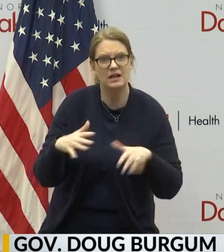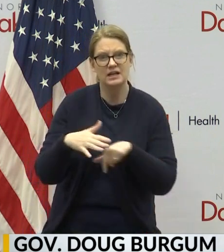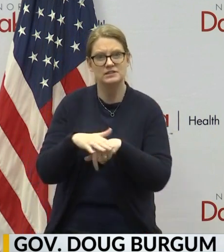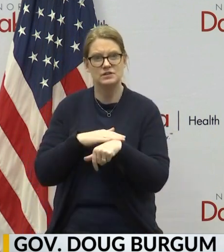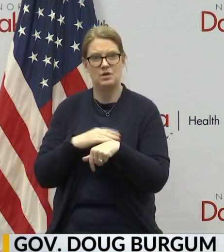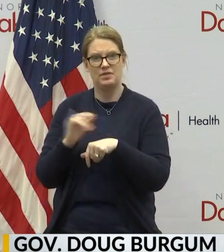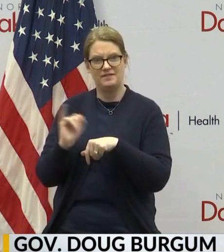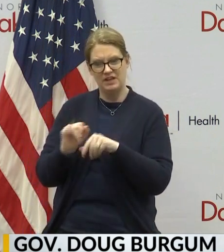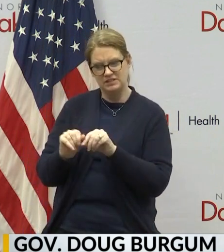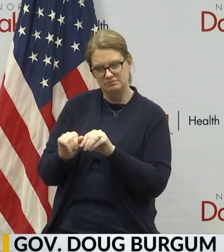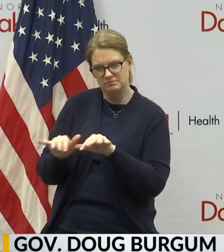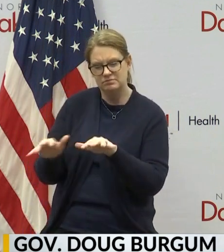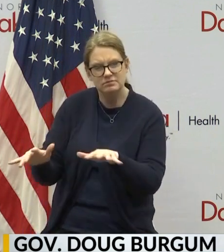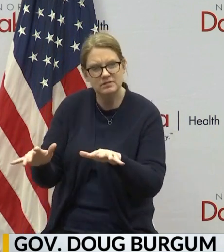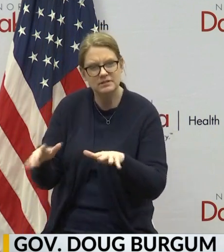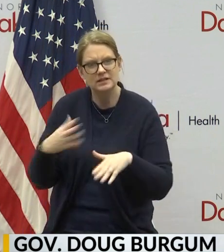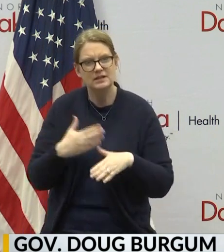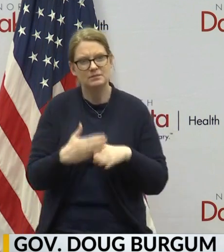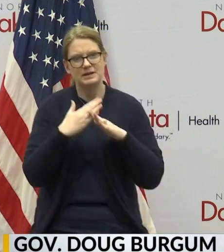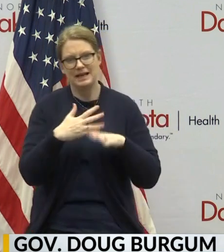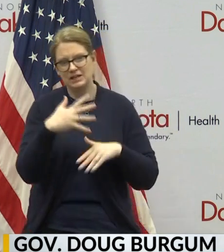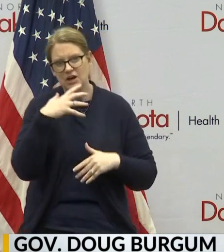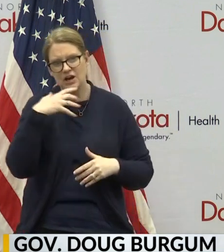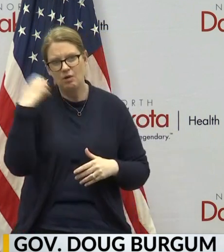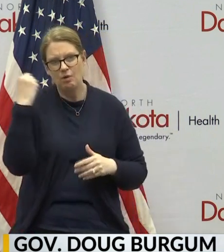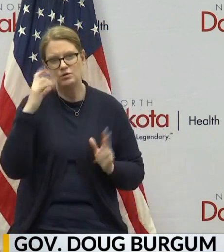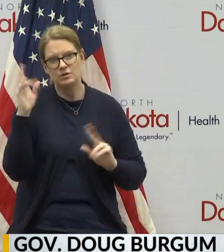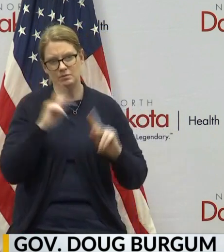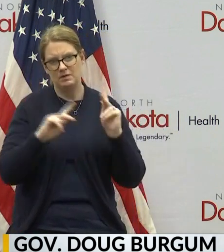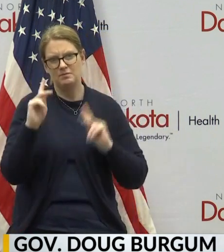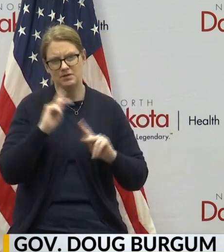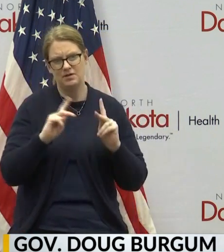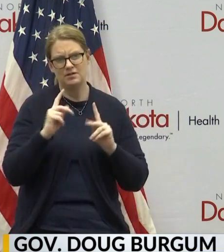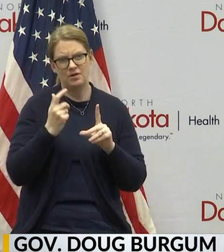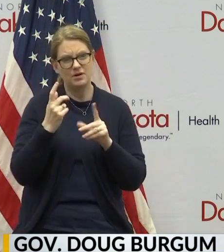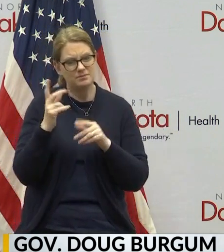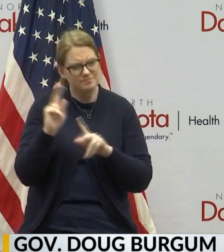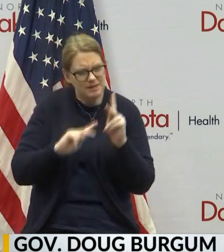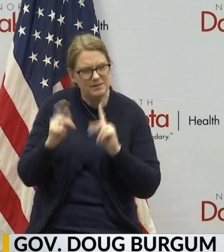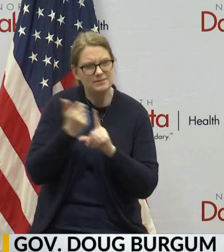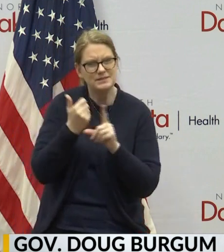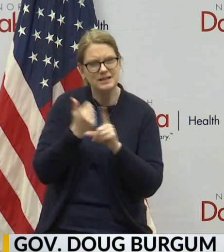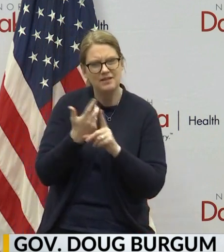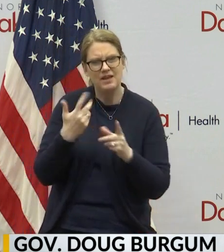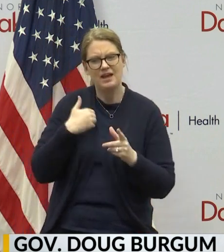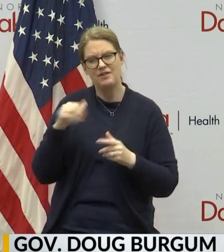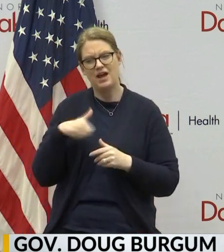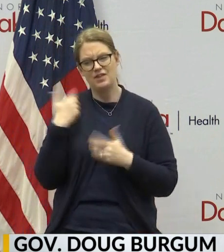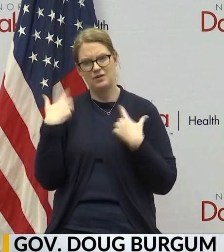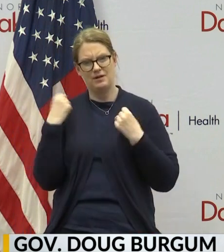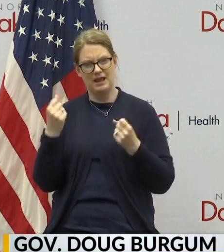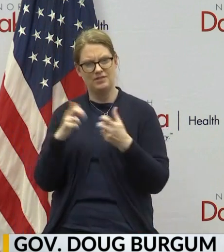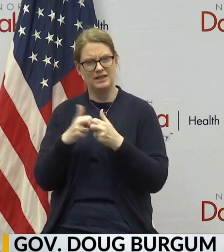WITH COMMUNITY SPREAD, WE'LL NEVER KNOW THE EFFORTS TO TAKE TO SLOW DOWN THE SPREAD AND INFECTION IS TO PROTECT OUR